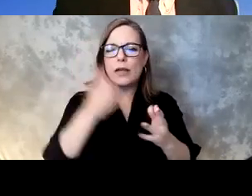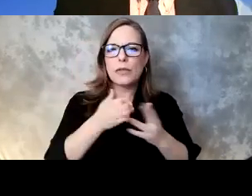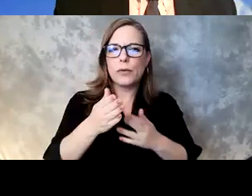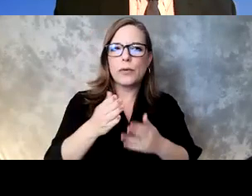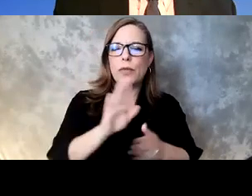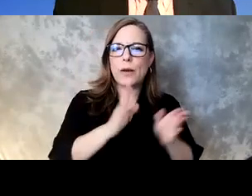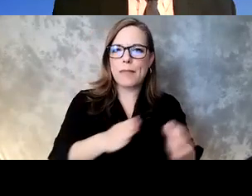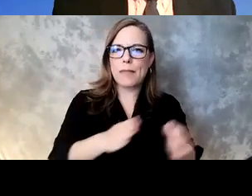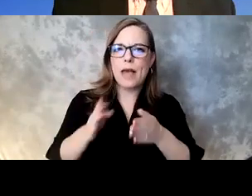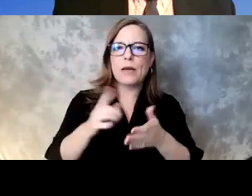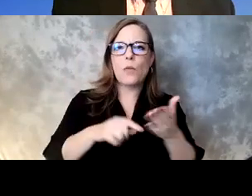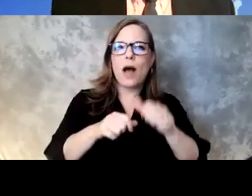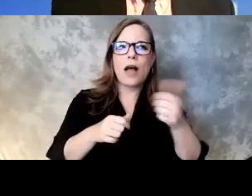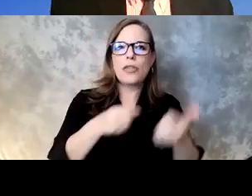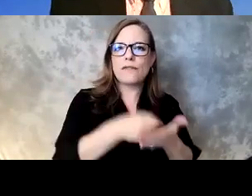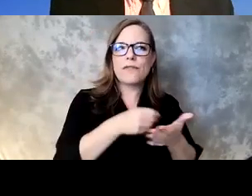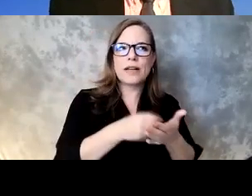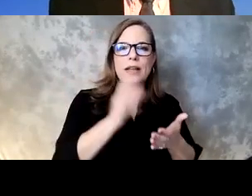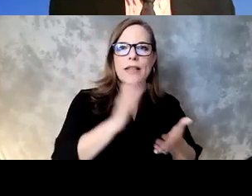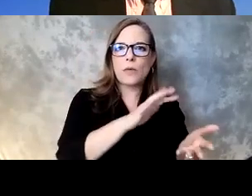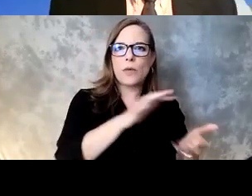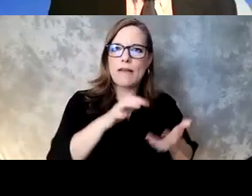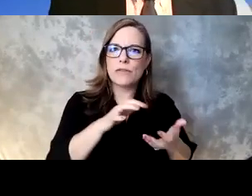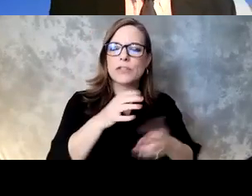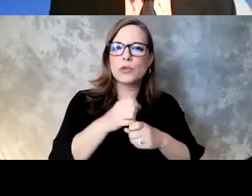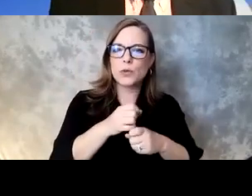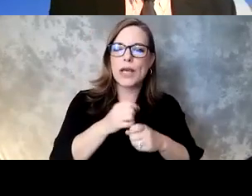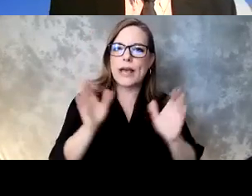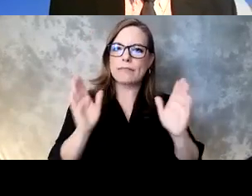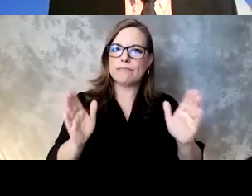other funding sources they will leverage to get to full-day to meet the needs of families